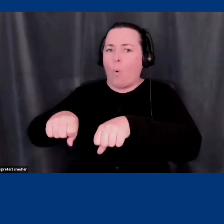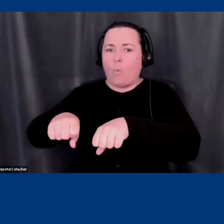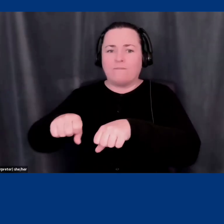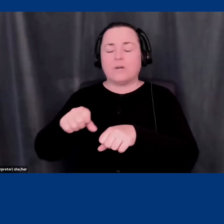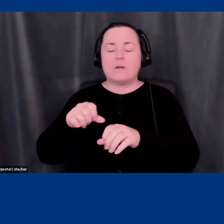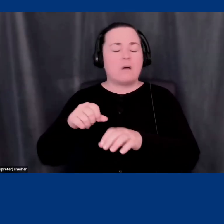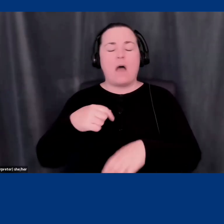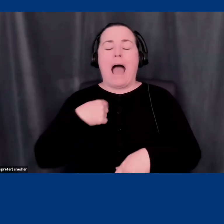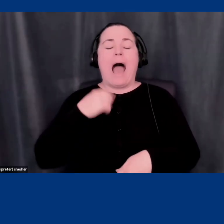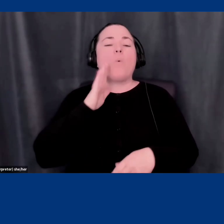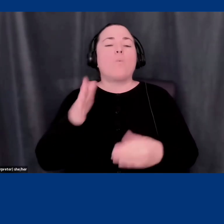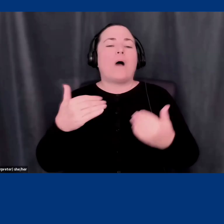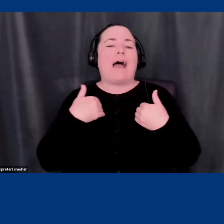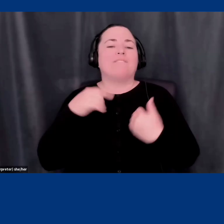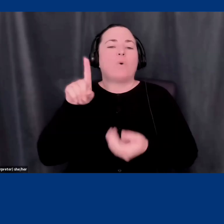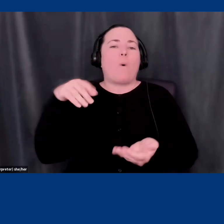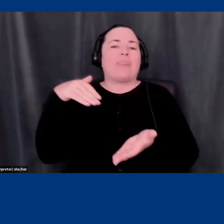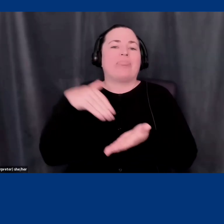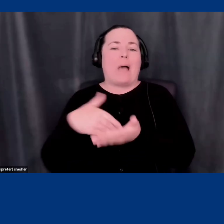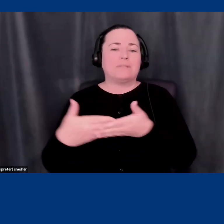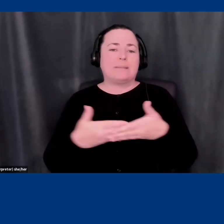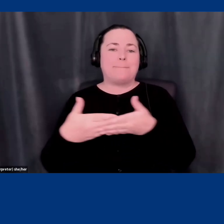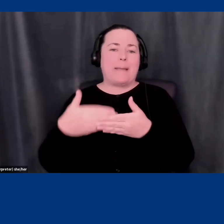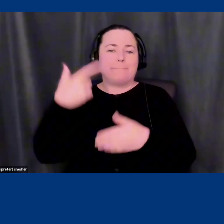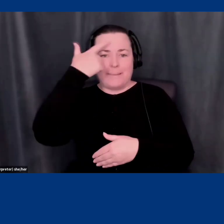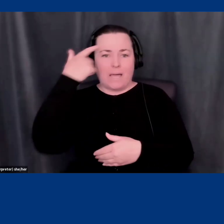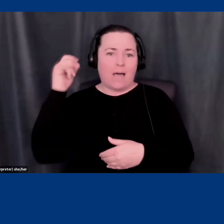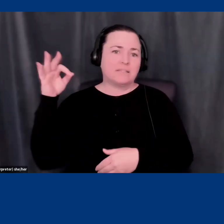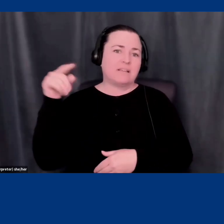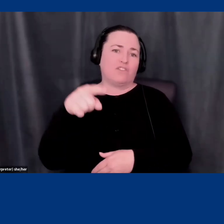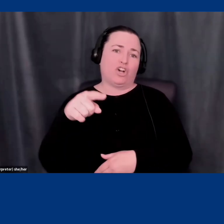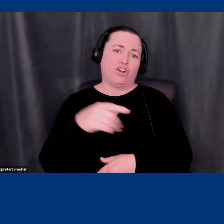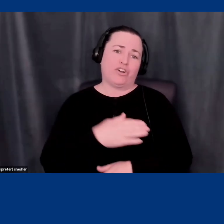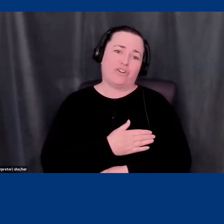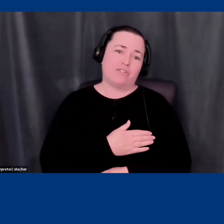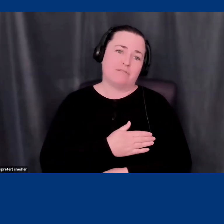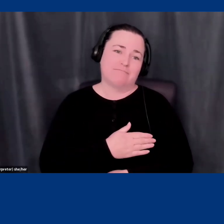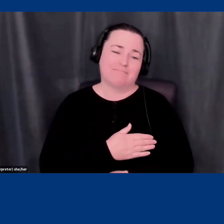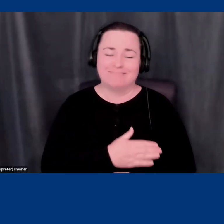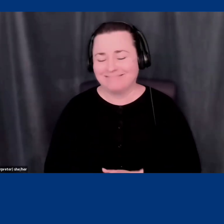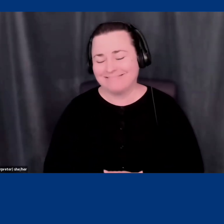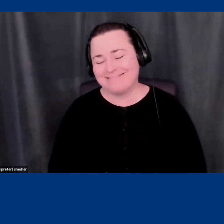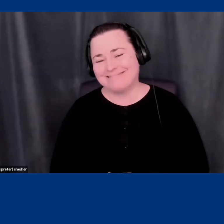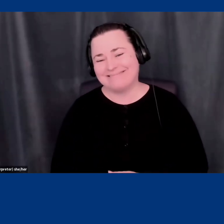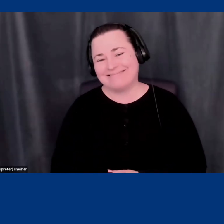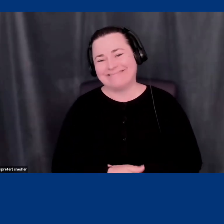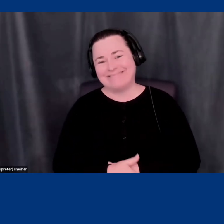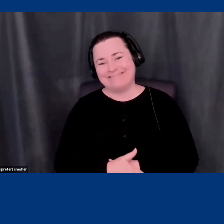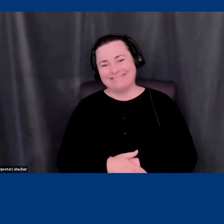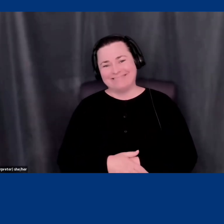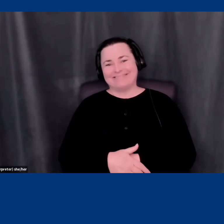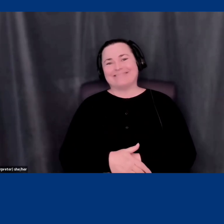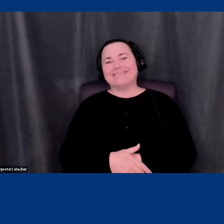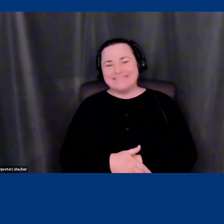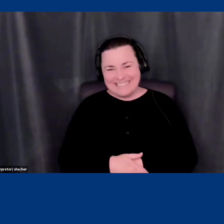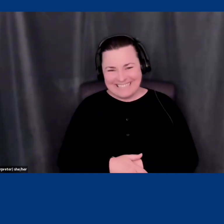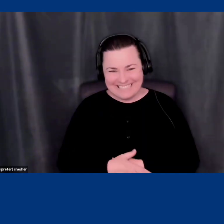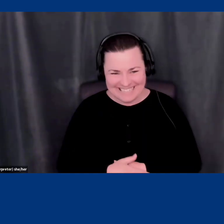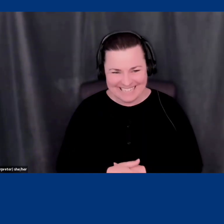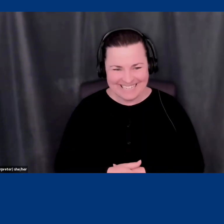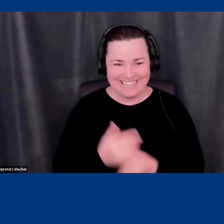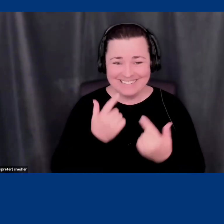babies because of her. I feel like that's the ultimate